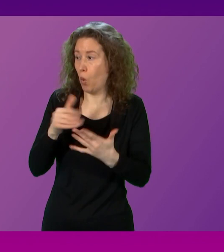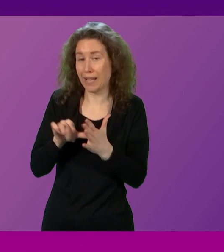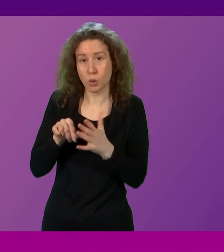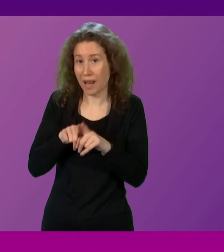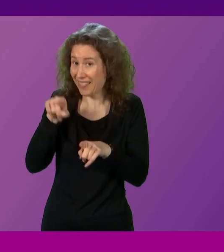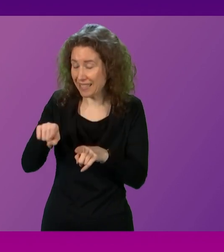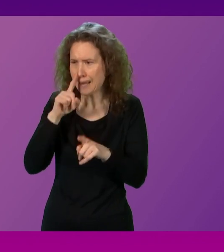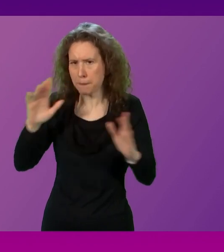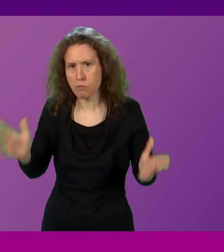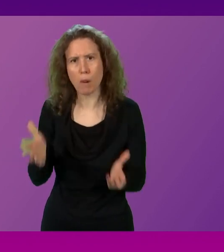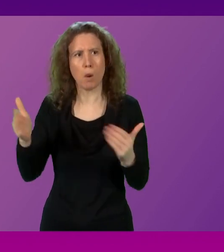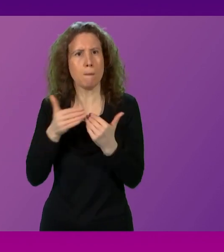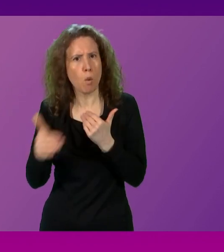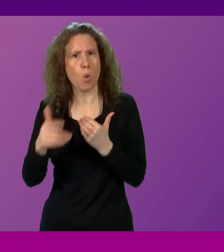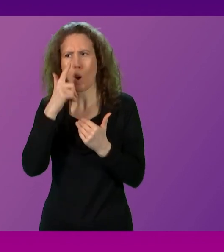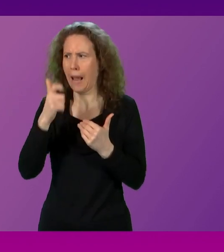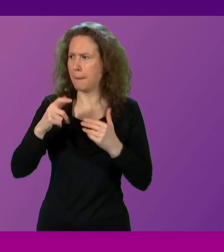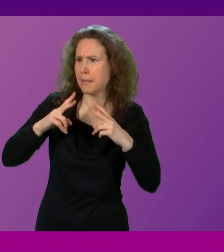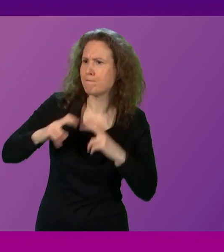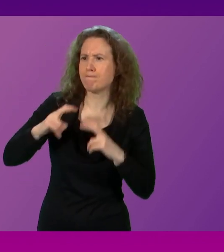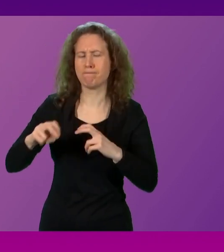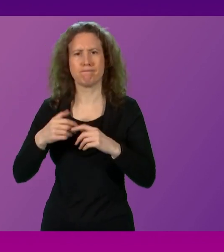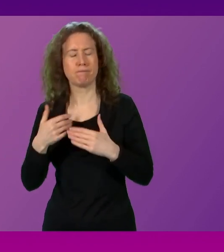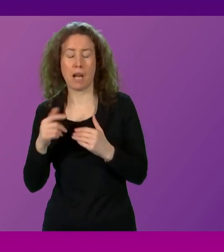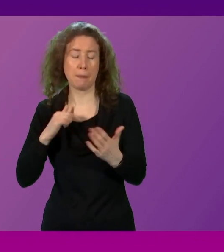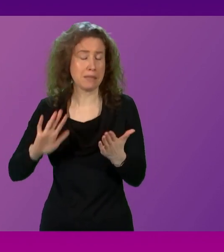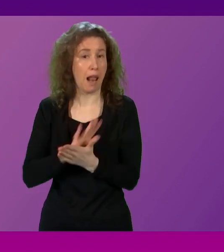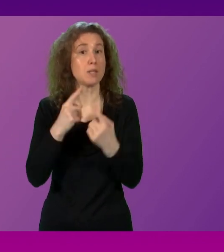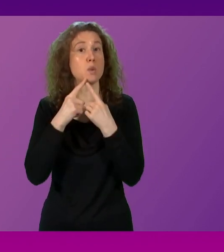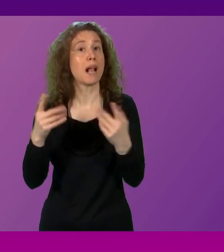to be promoted and addressed. I am delighted to announce today the